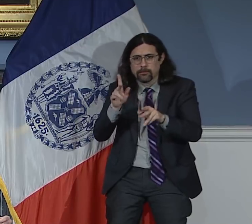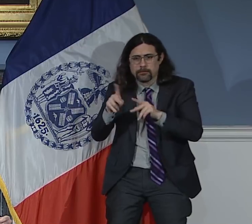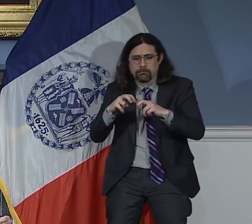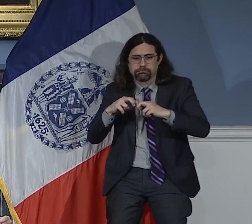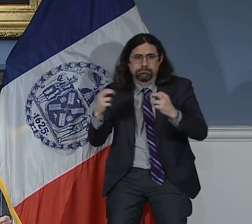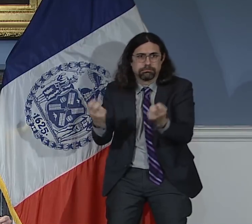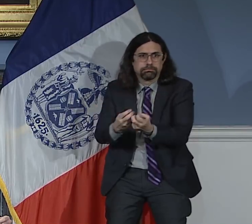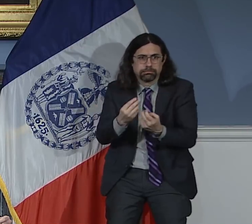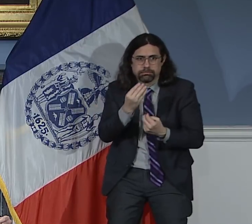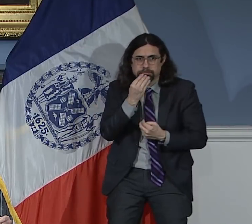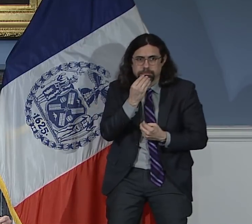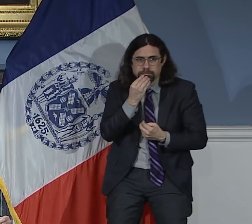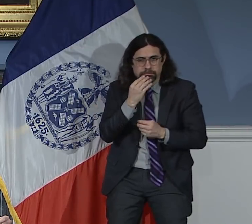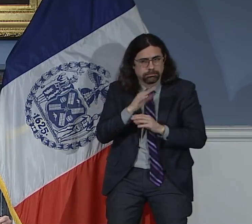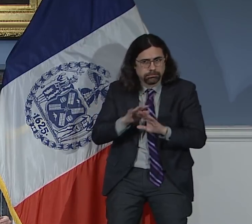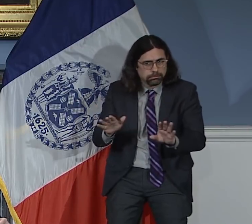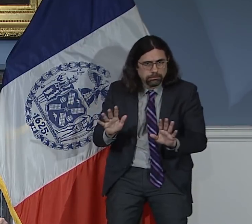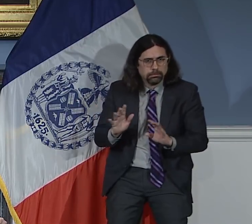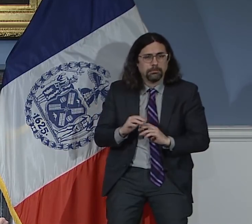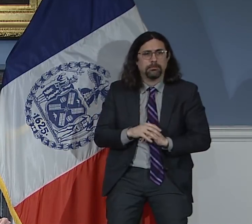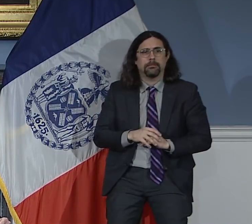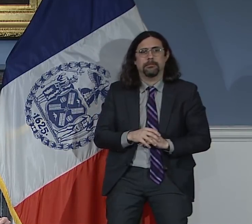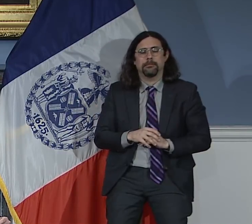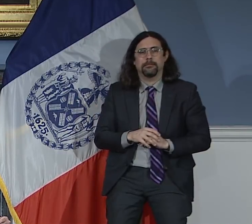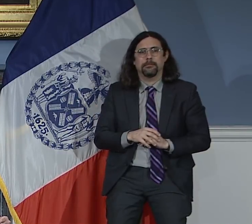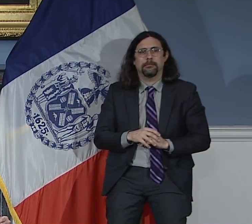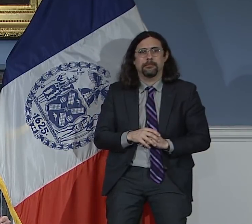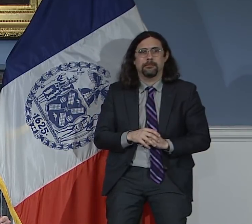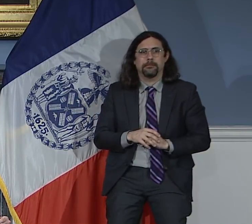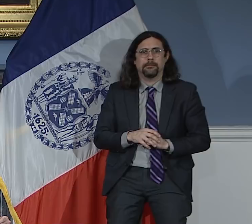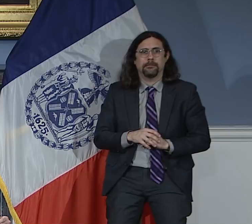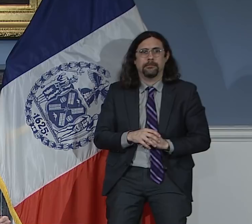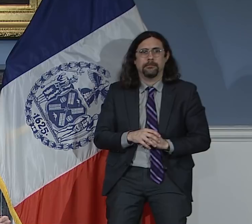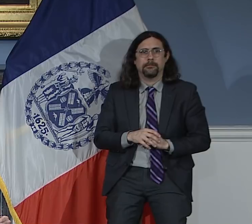LOCSNGI TATHE APPROPRIATE HOUR, NOT ALLOWING CUSTOMRSE TO DINE